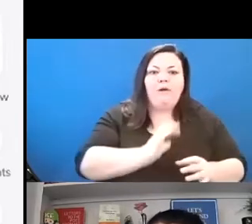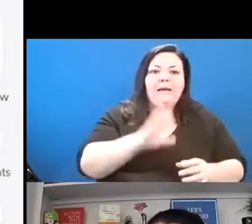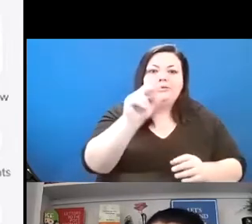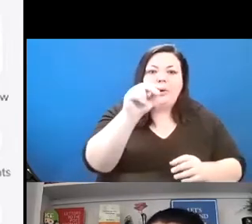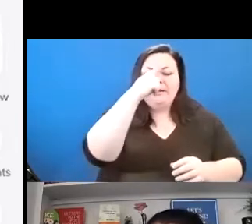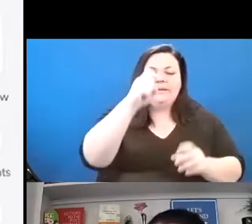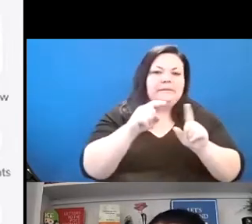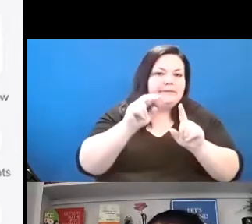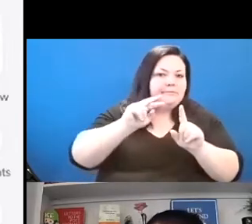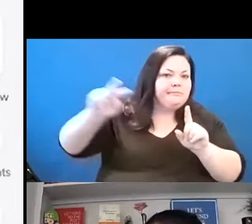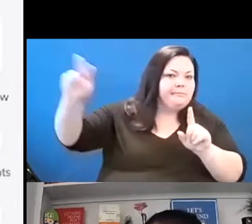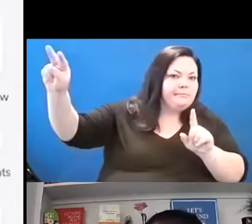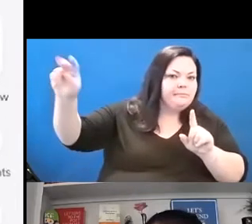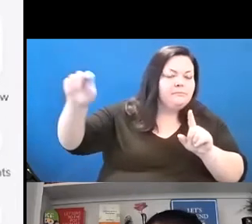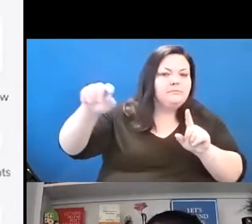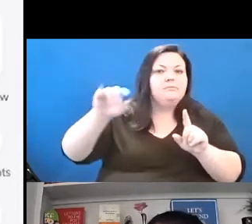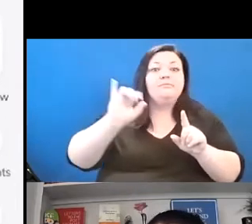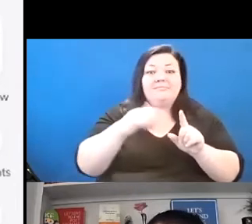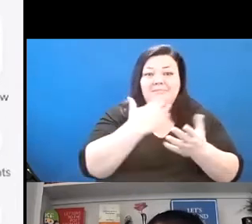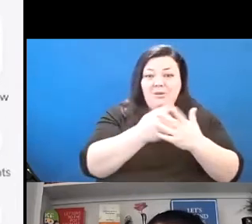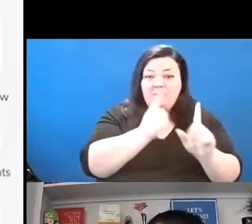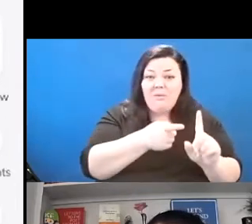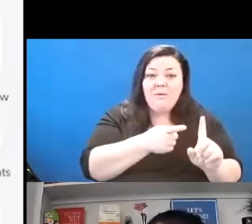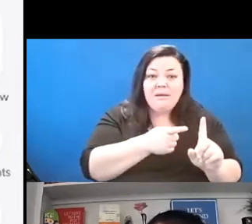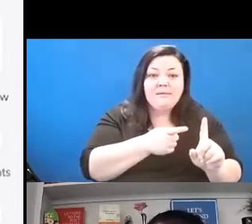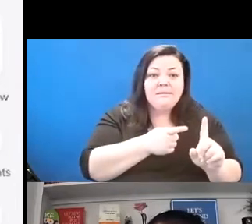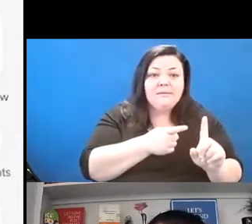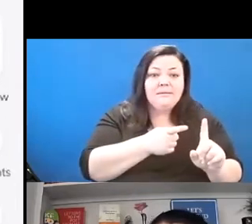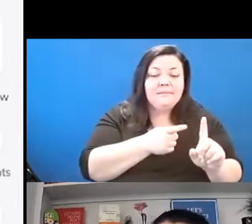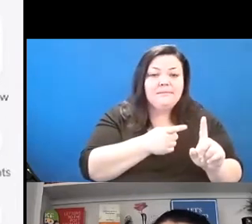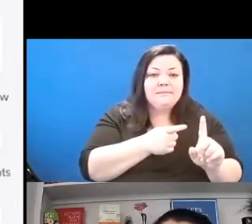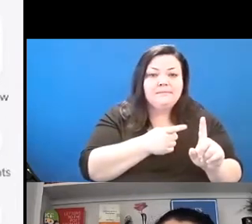of idea i think that's a good point that here we have or something that's doing double work